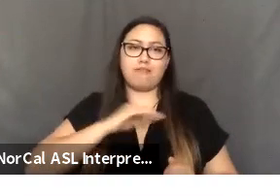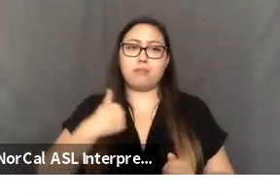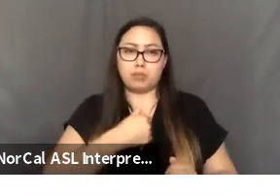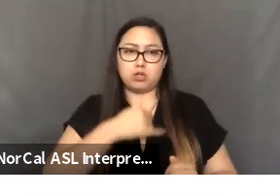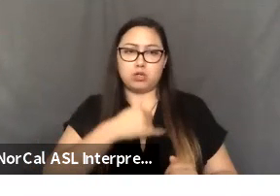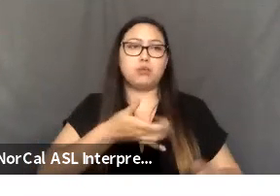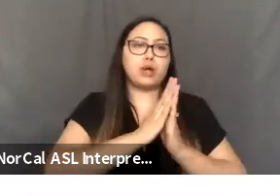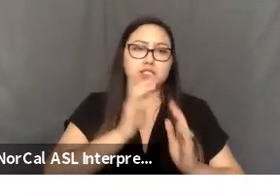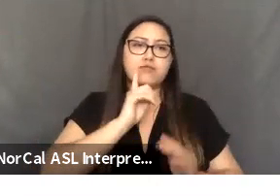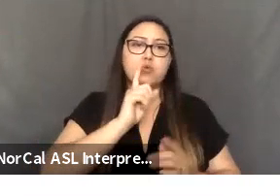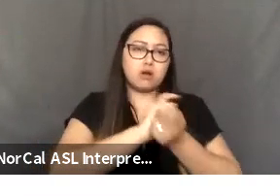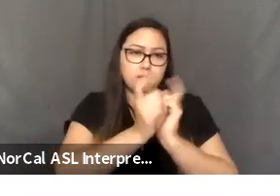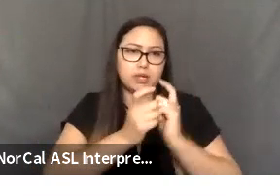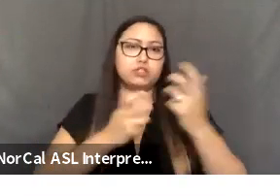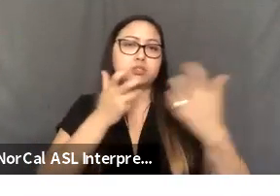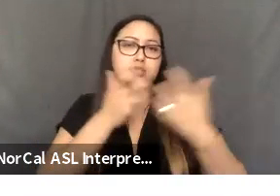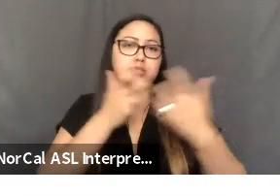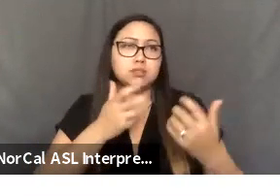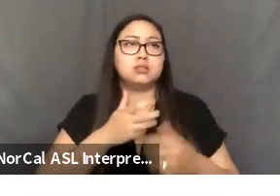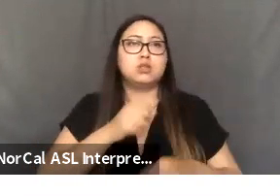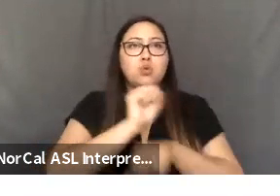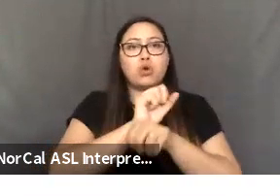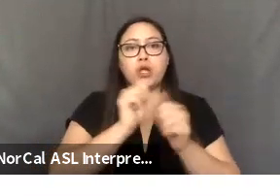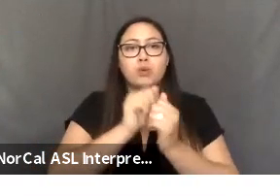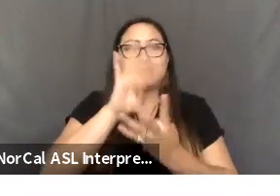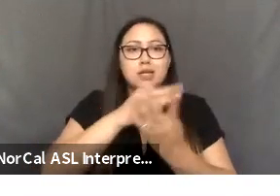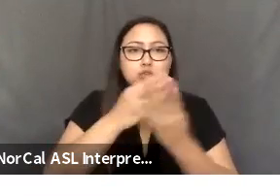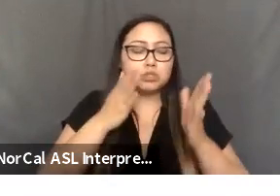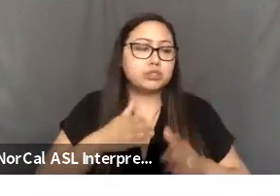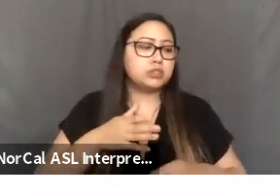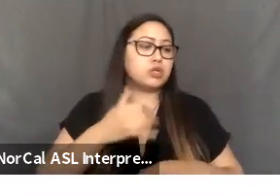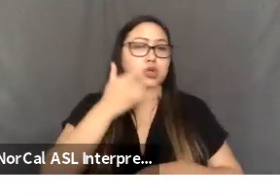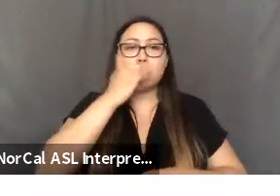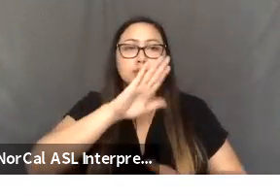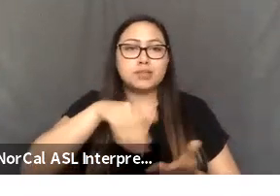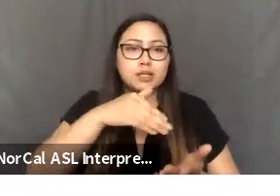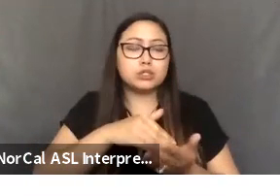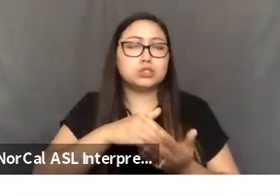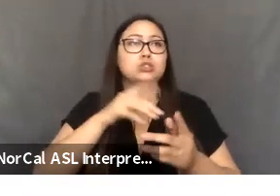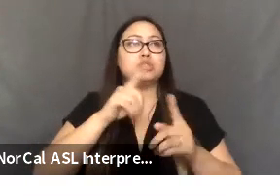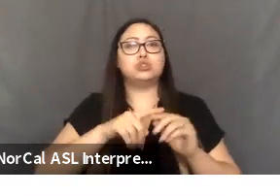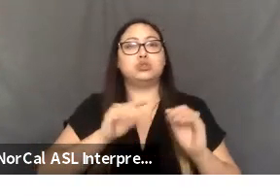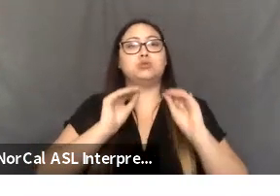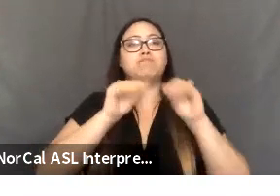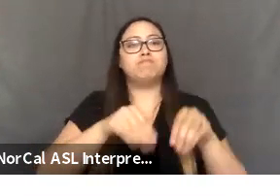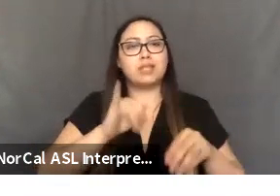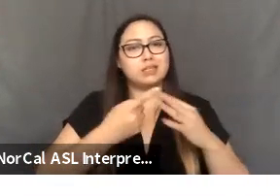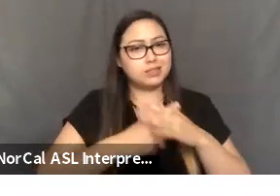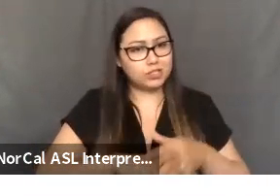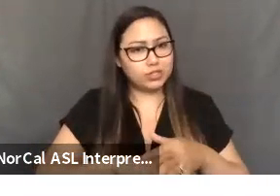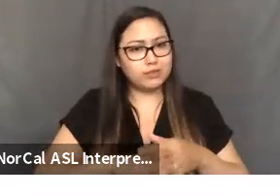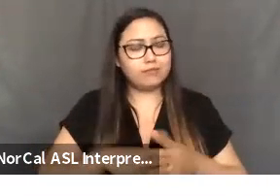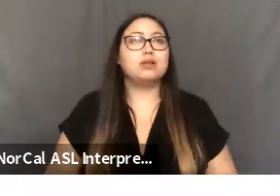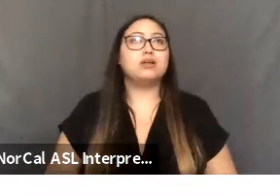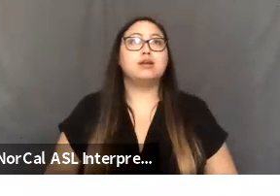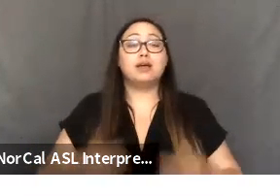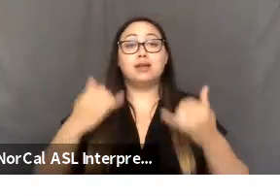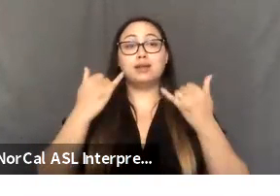schedulers and call centers to implement the initiatives. In other cases they weren't even